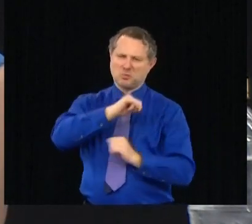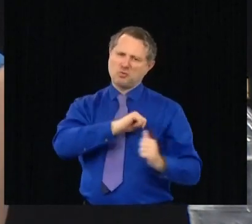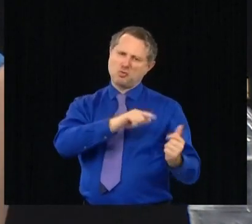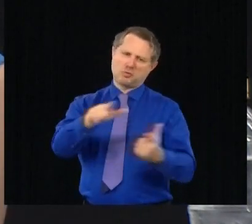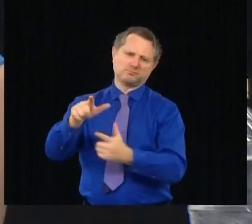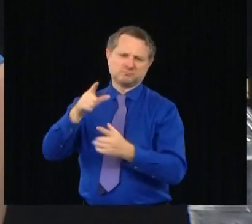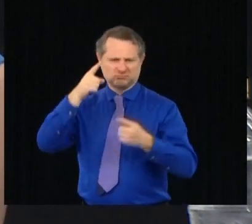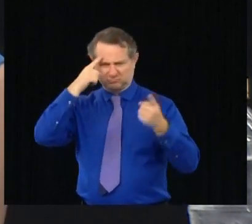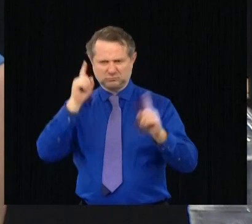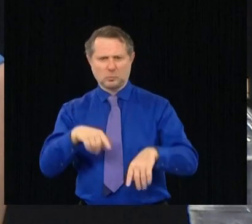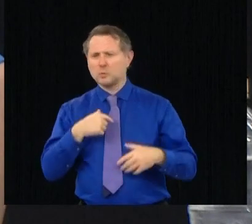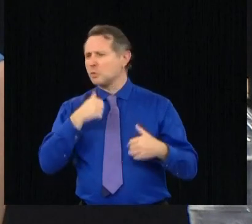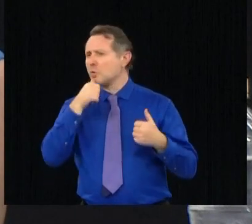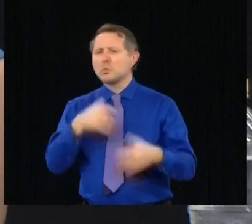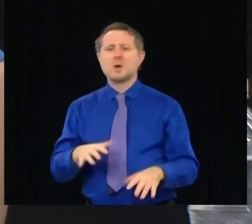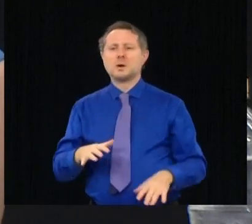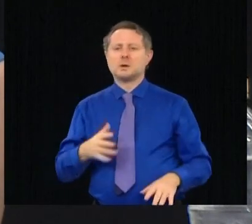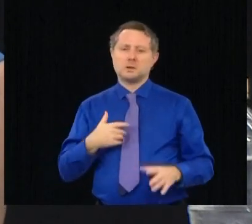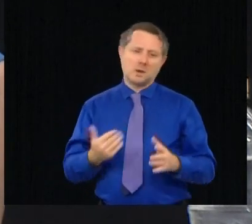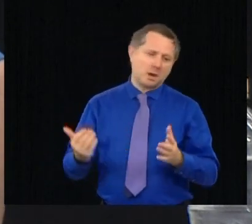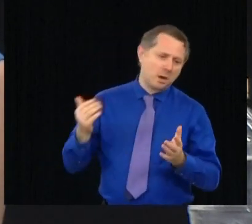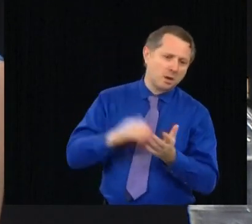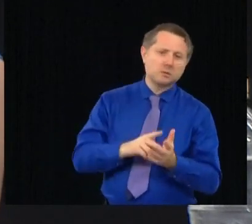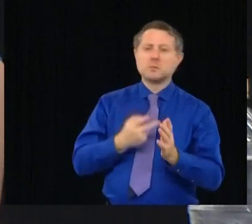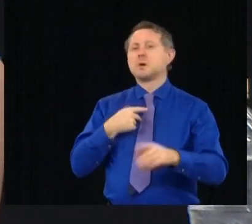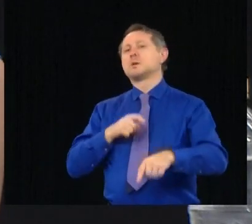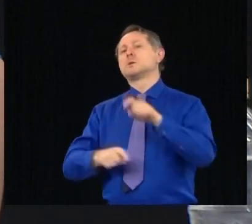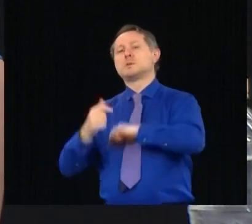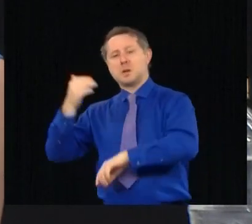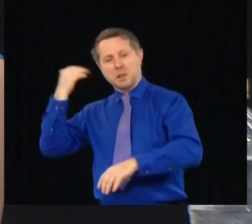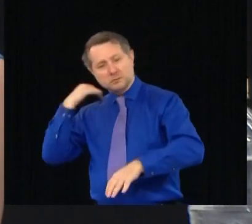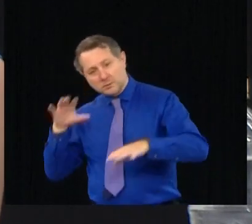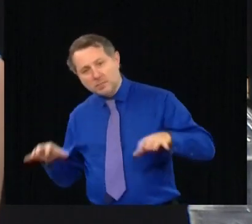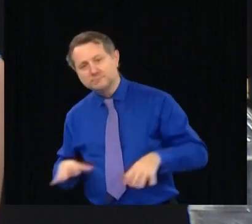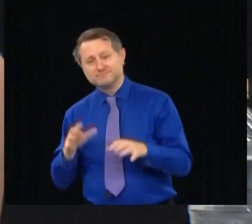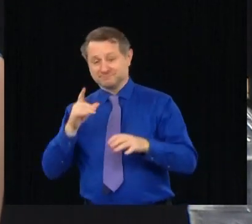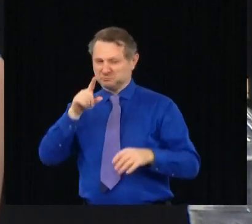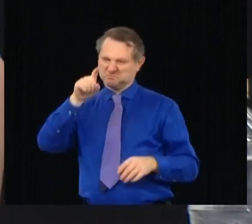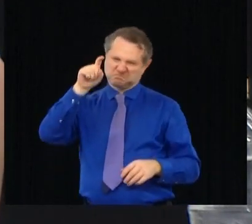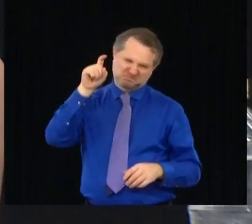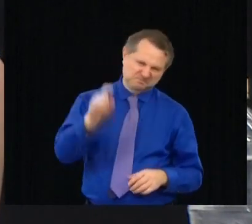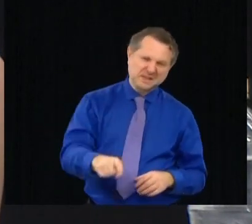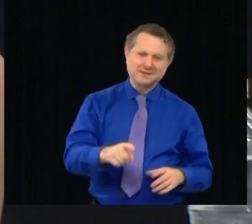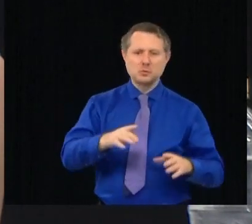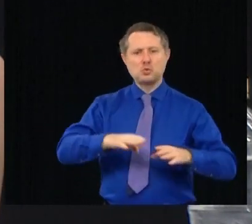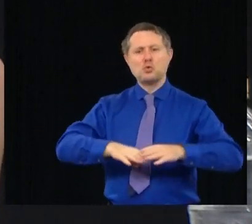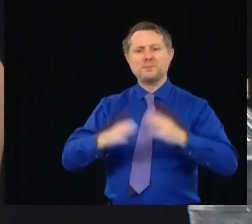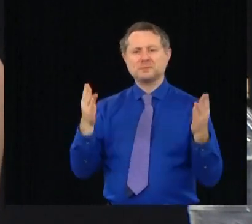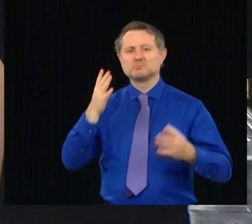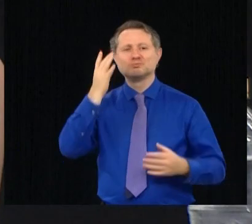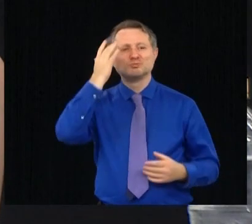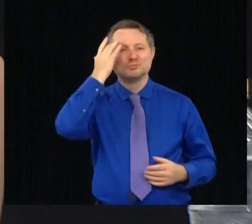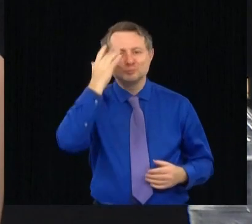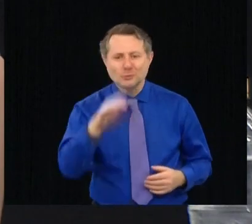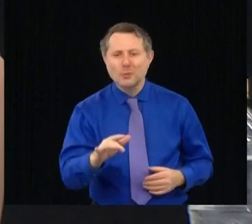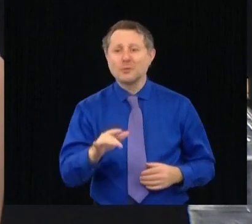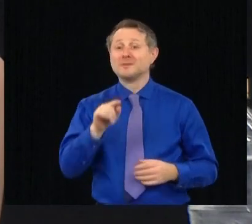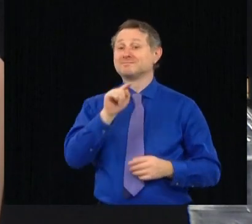TO FIND OUT WHO ELSE THEY INTERACTED WITH OR WE GO BACK TO SQUARE ONE AND I THINK WE CAN AGREE NO ONE WANTS TO LIVE